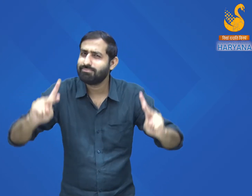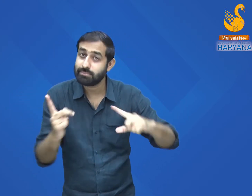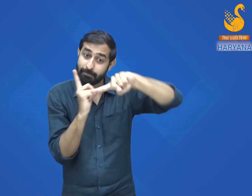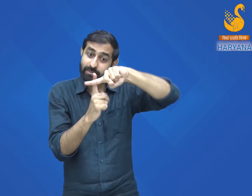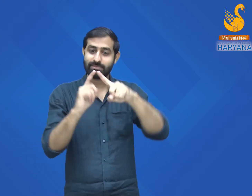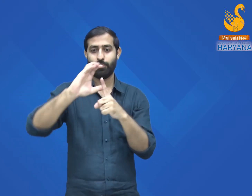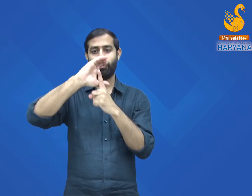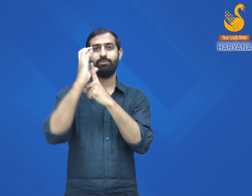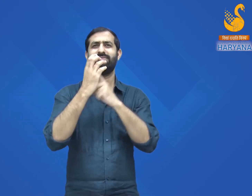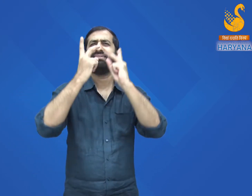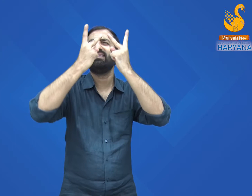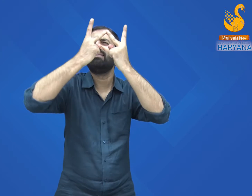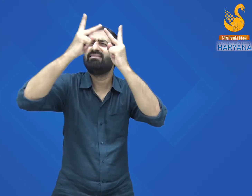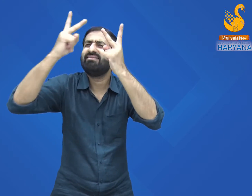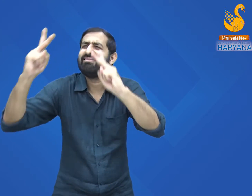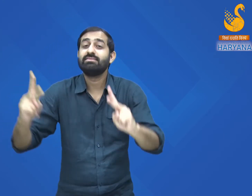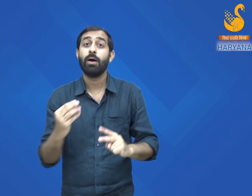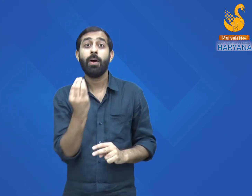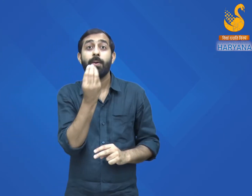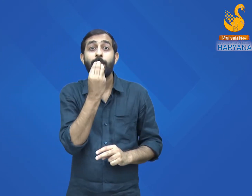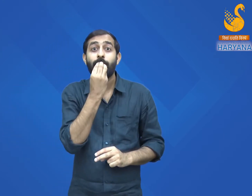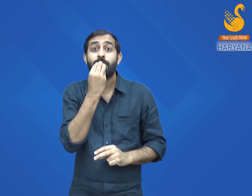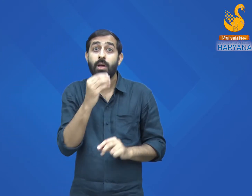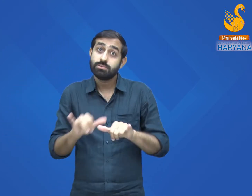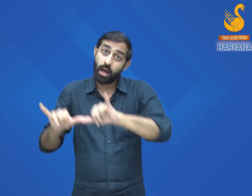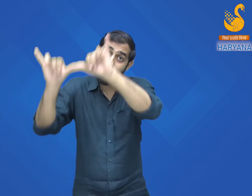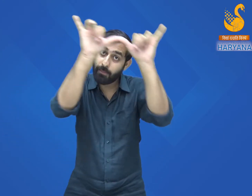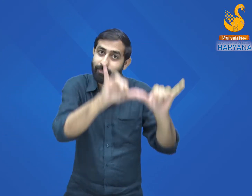we have different languages, cultures, we have different cooking styles